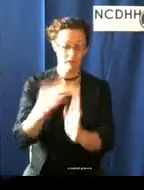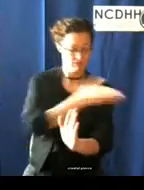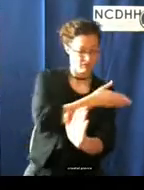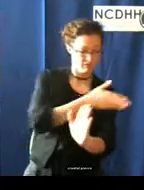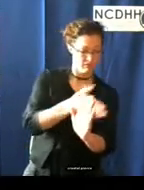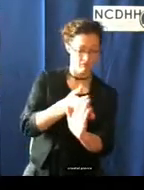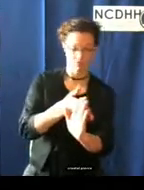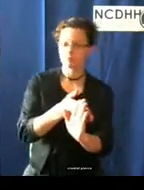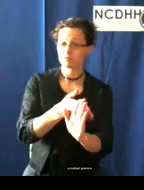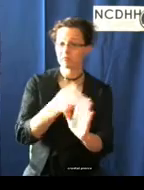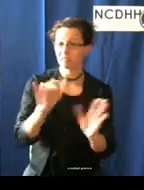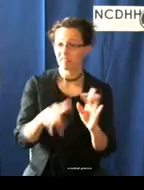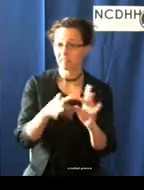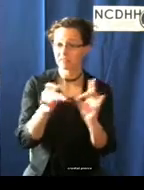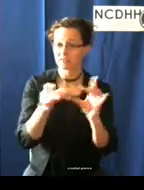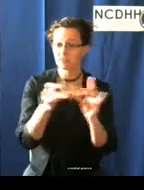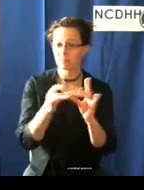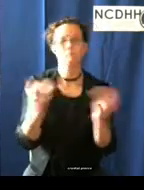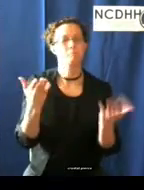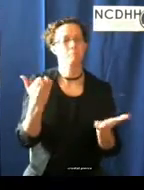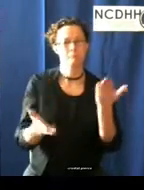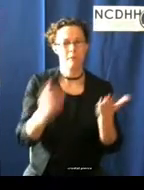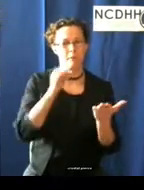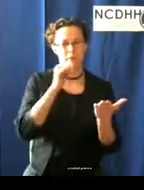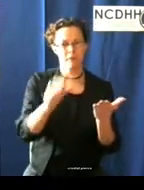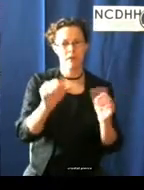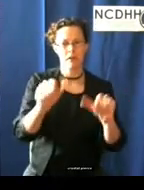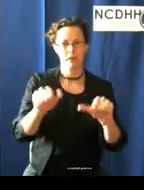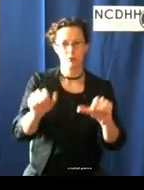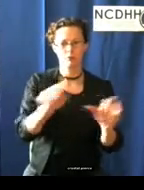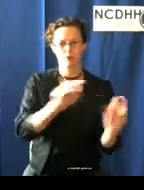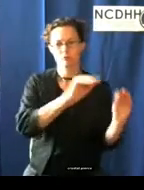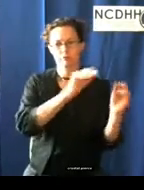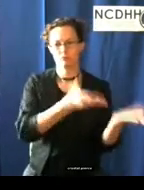NOT BE ADMISSIBLE IN COURT SO MANY PEOPLE FORGET ABOUT THAT